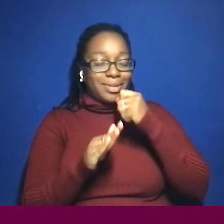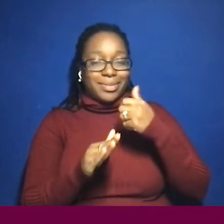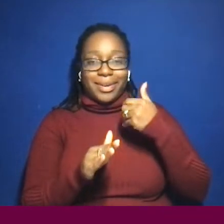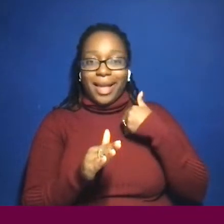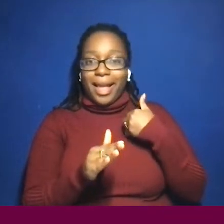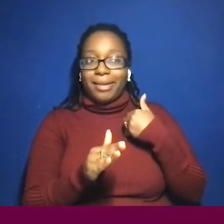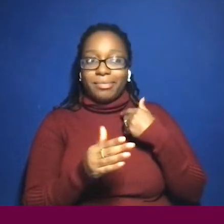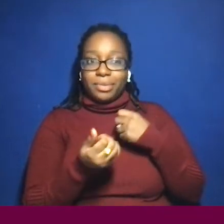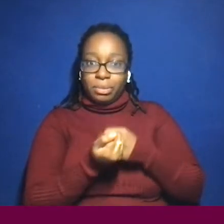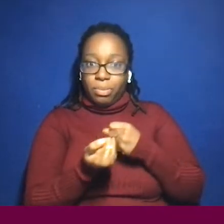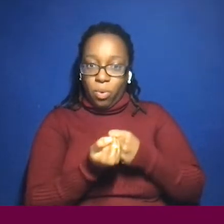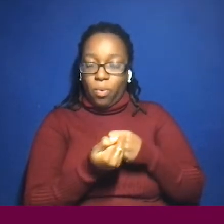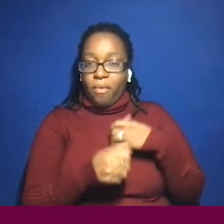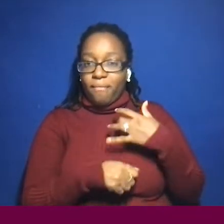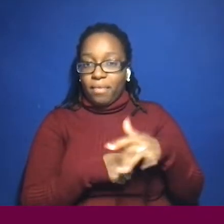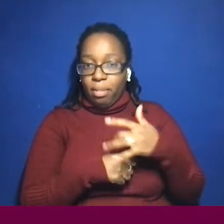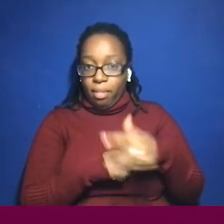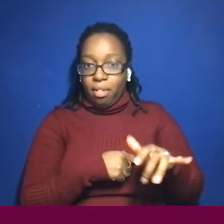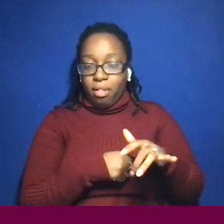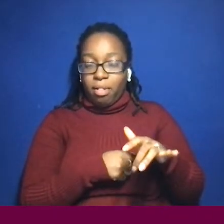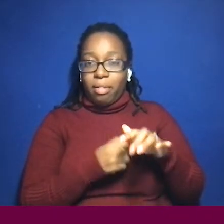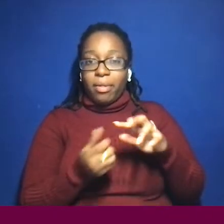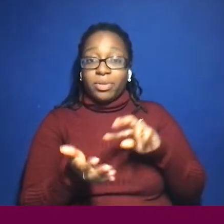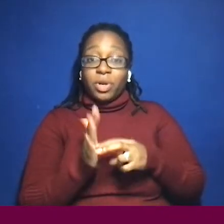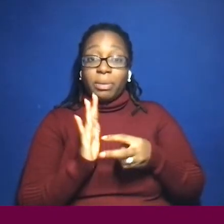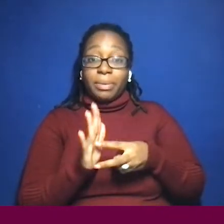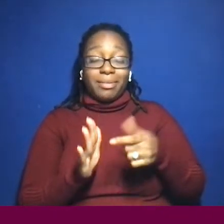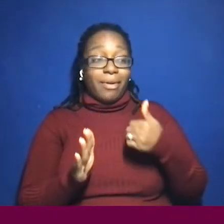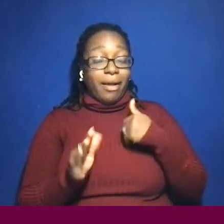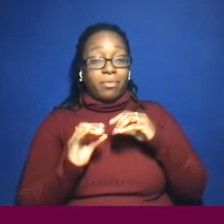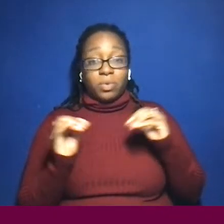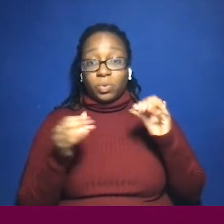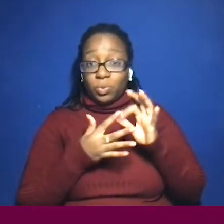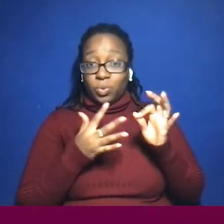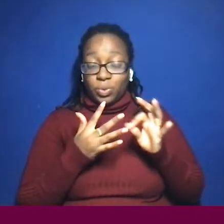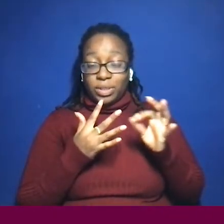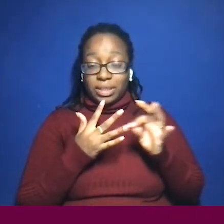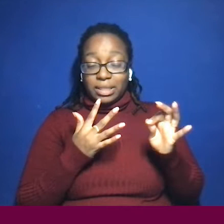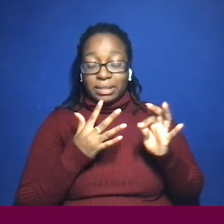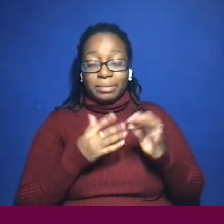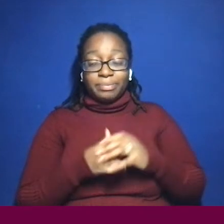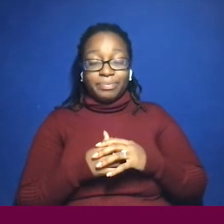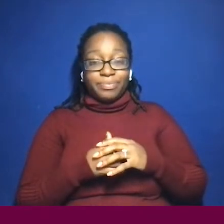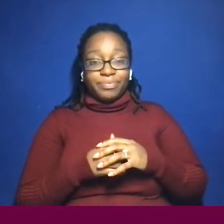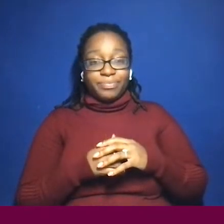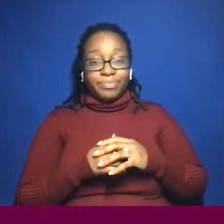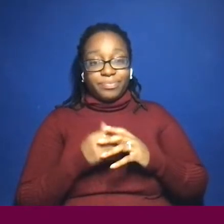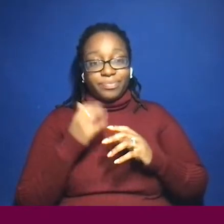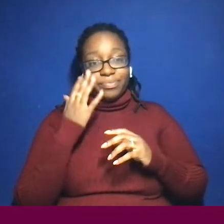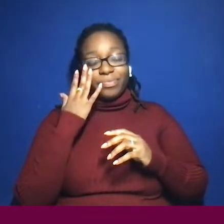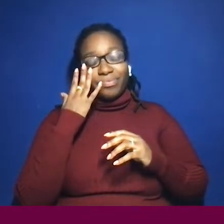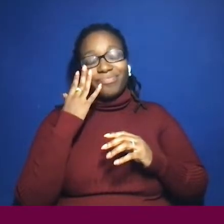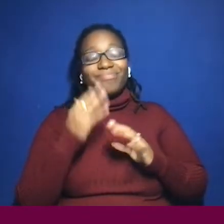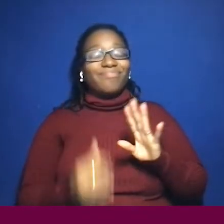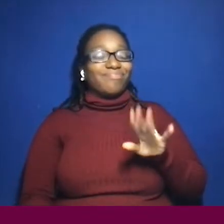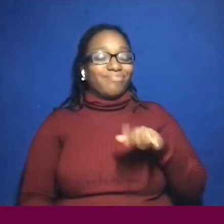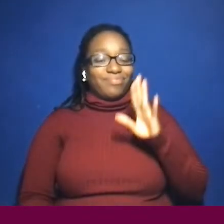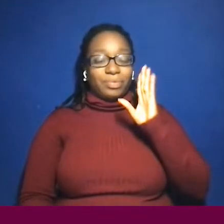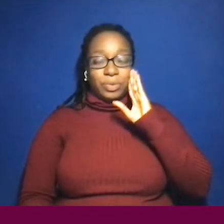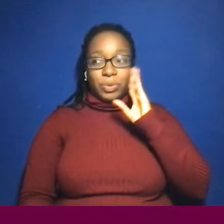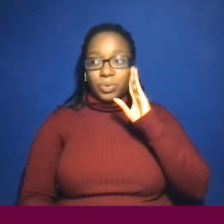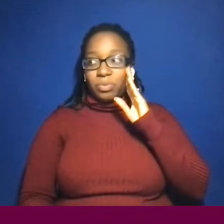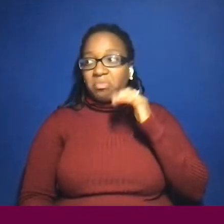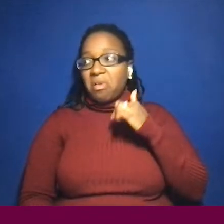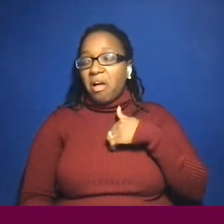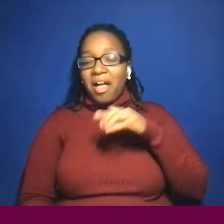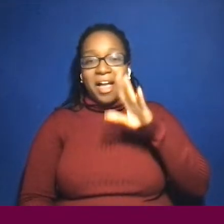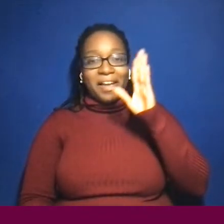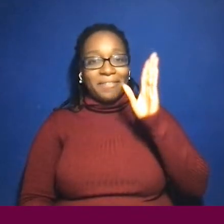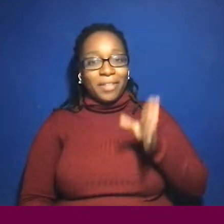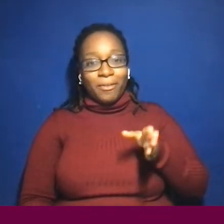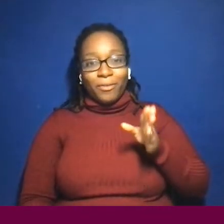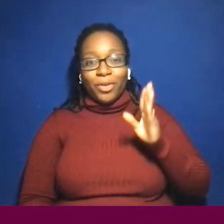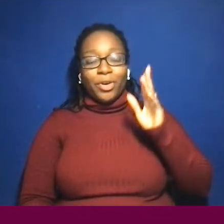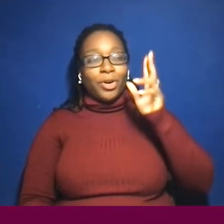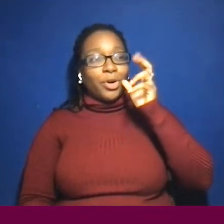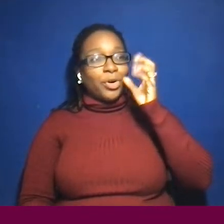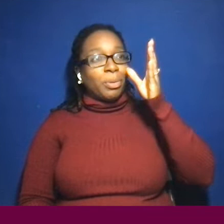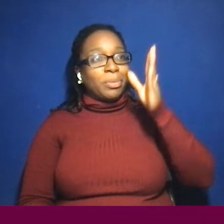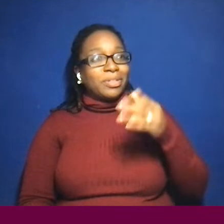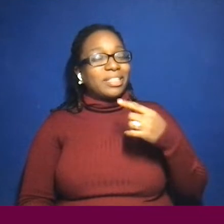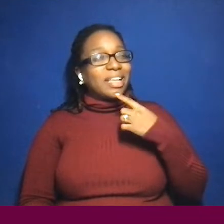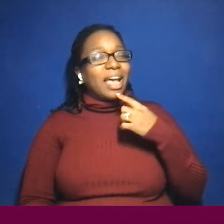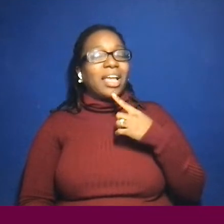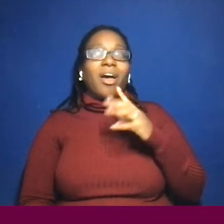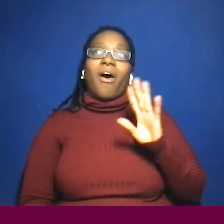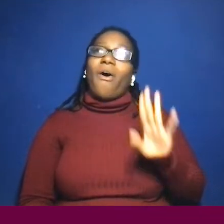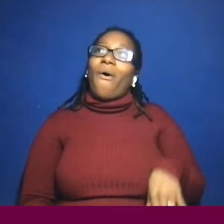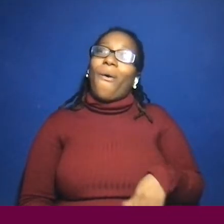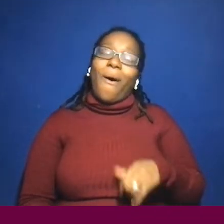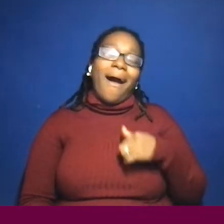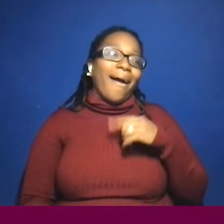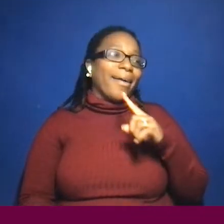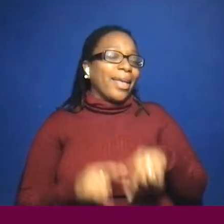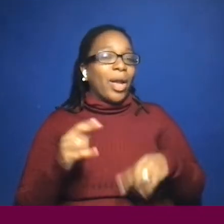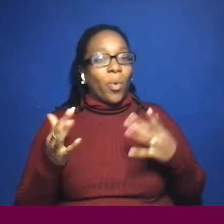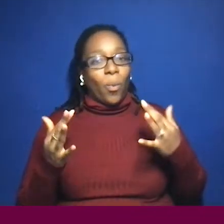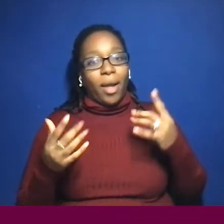in place. And so you have no choice. I have never heard somebody say, "Boy, I can't wait until I can